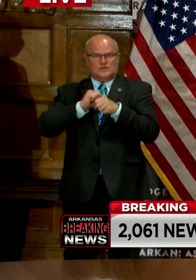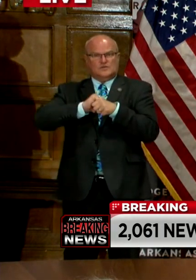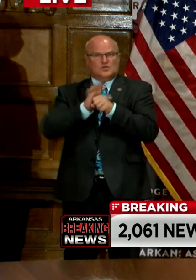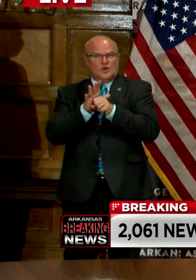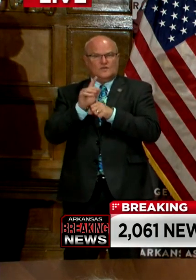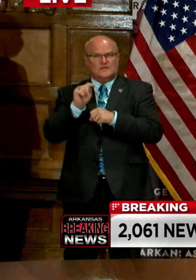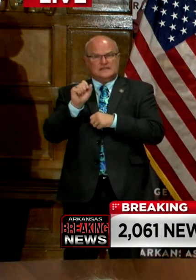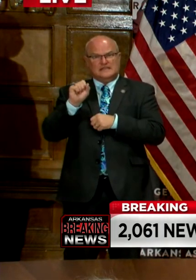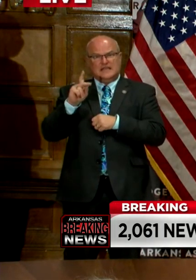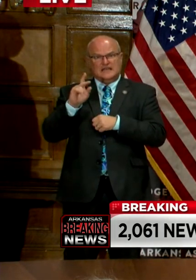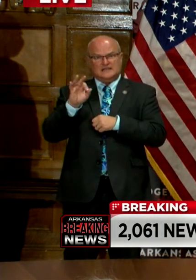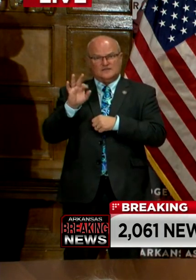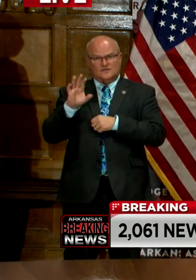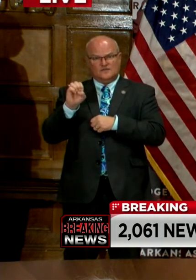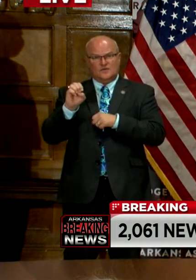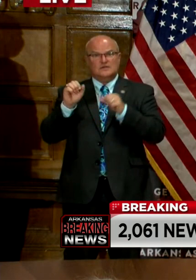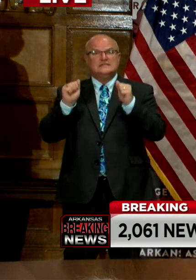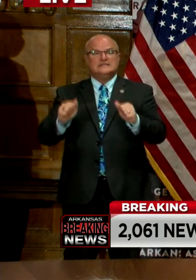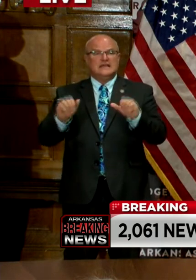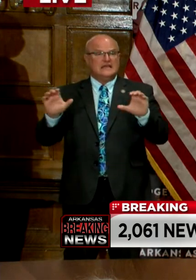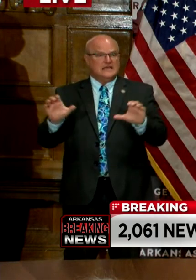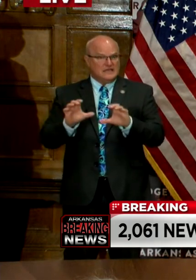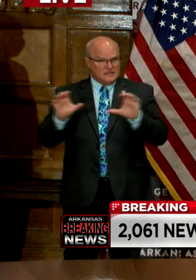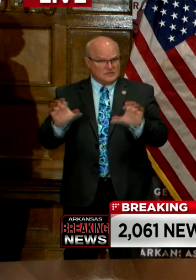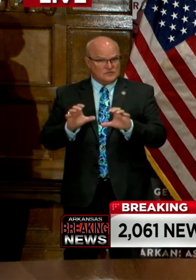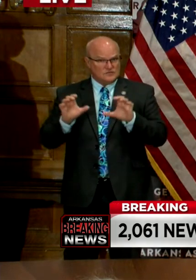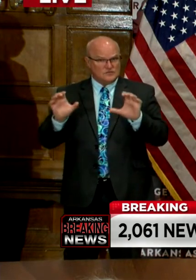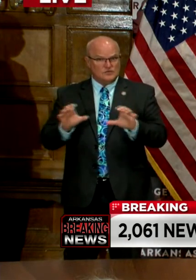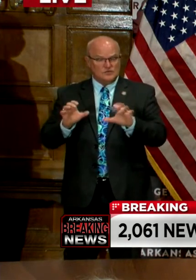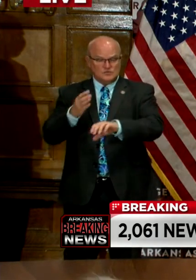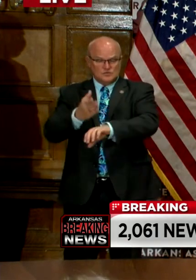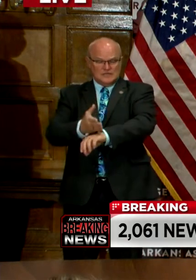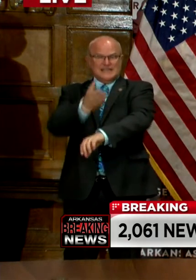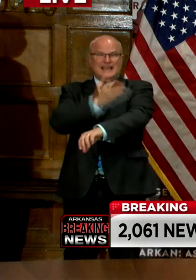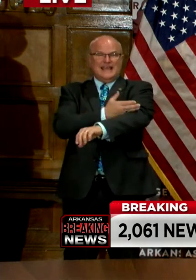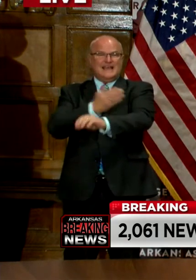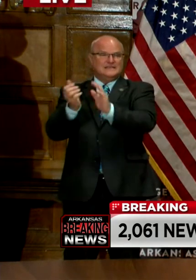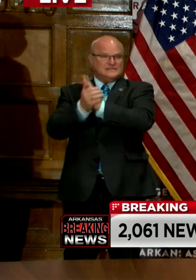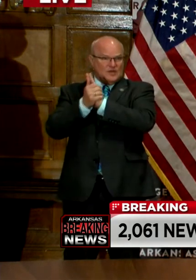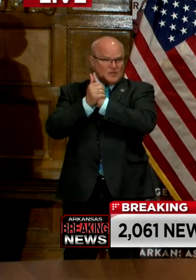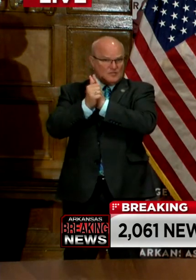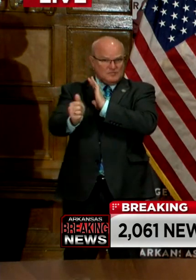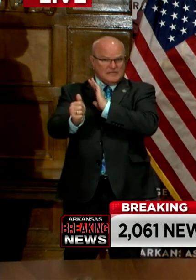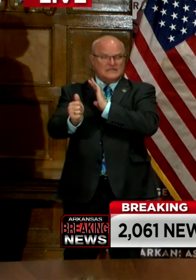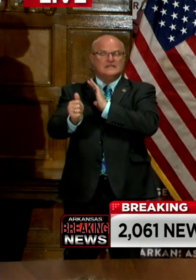IT IS, I THINK A GREAT EXAMPLE OF WHAT THE WINTER COVID-19 TASK